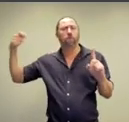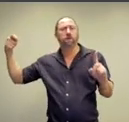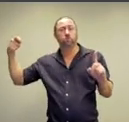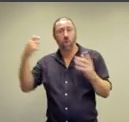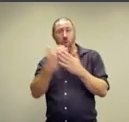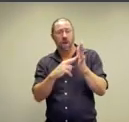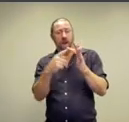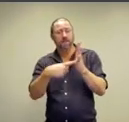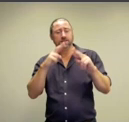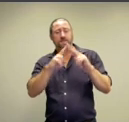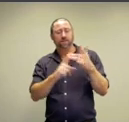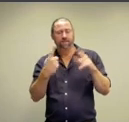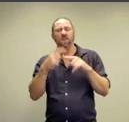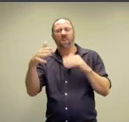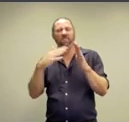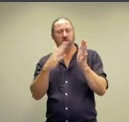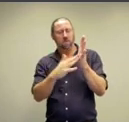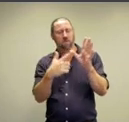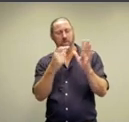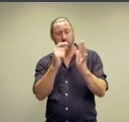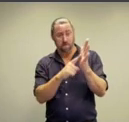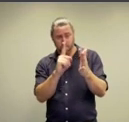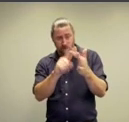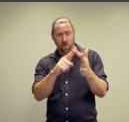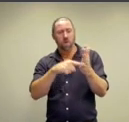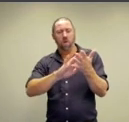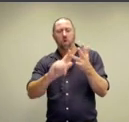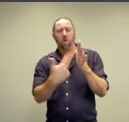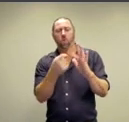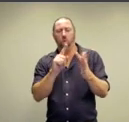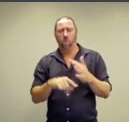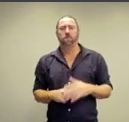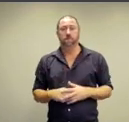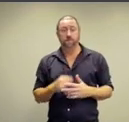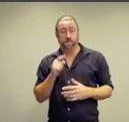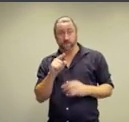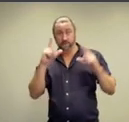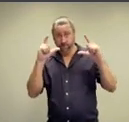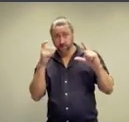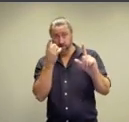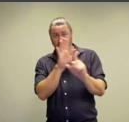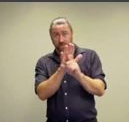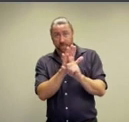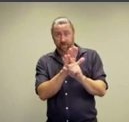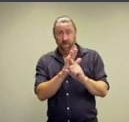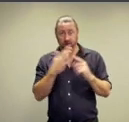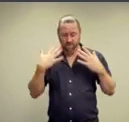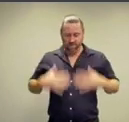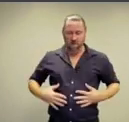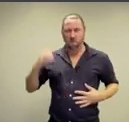Netflix about Mapplethorpe at the moment, if you're interested in that. This is an image of Robert